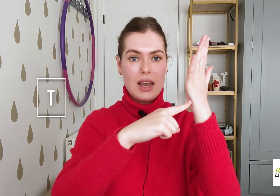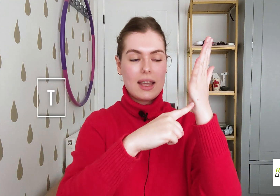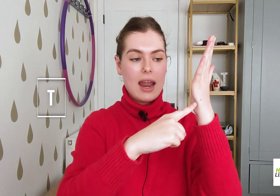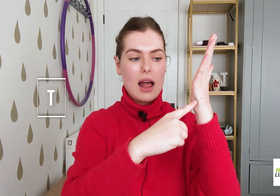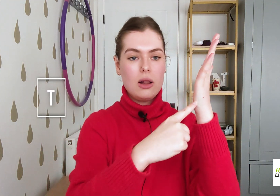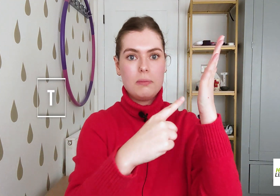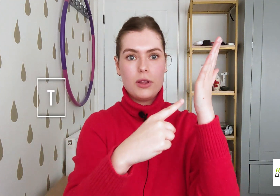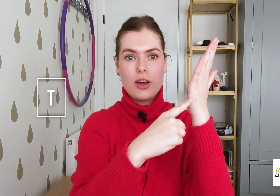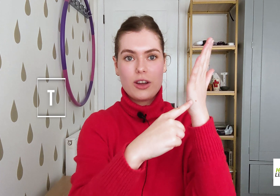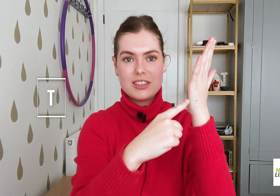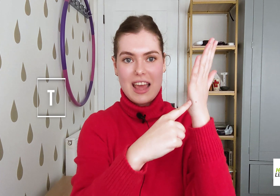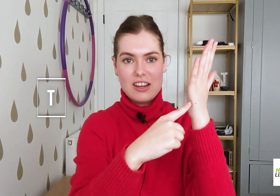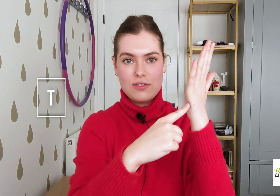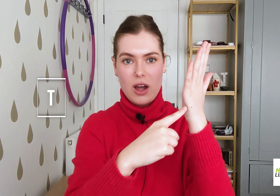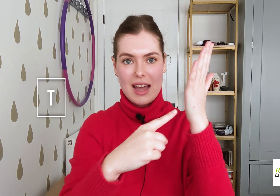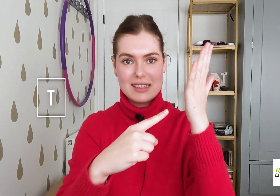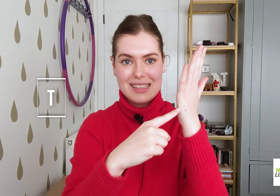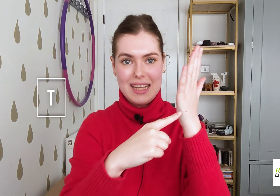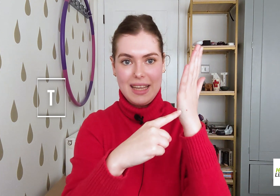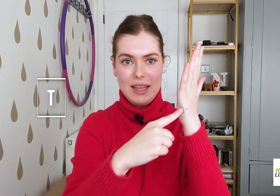like an “L”, but you're going onto to the edge of your hand, “T”.